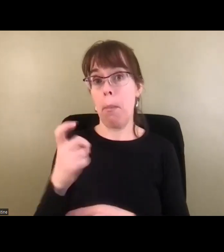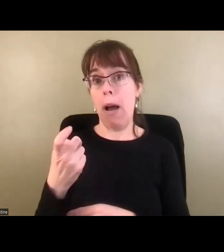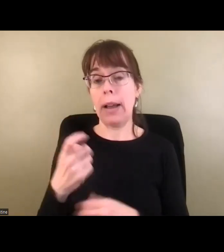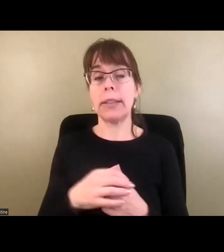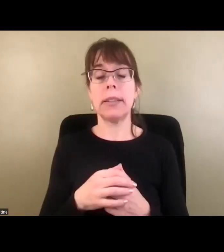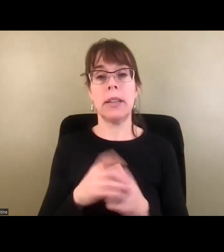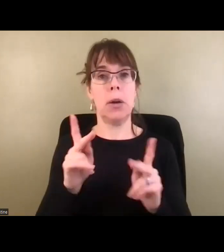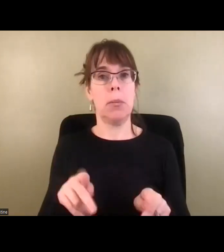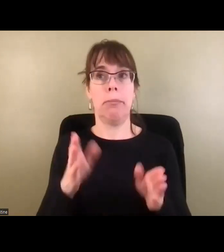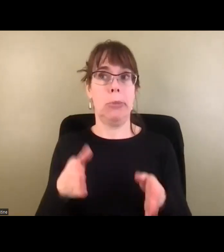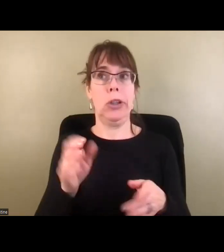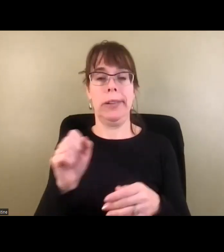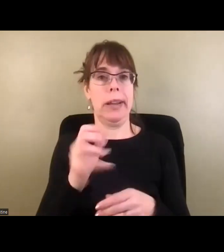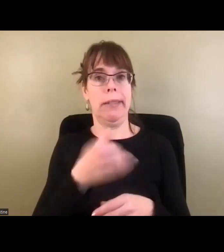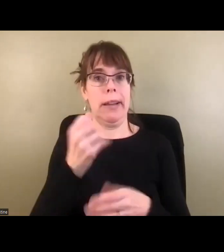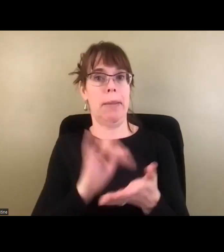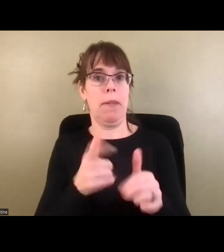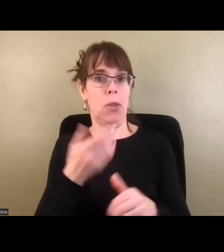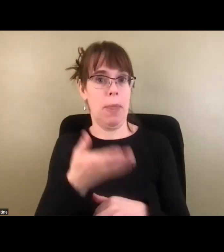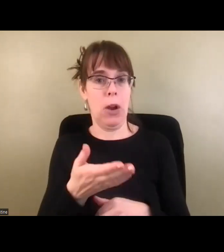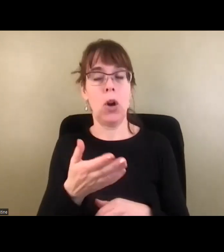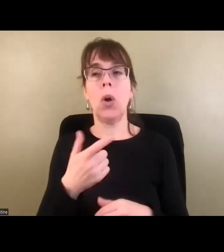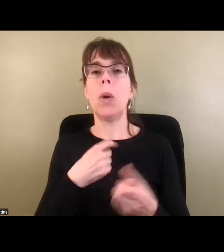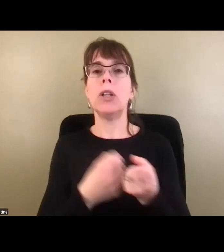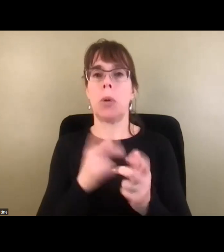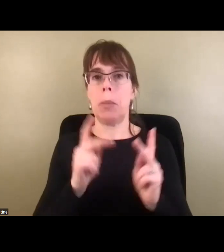the person can just pick it up there. And we support people who travel for that as well.